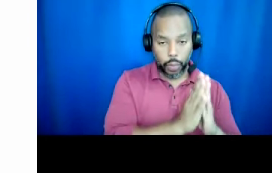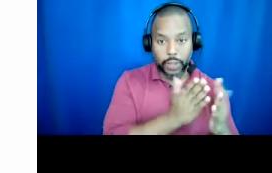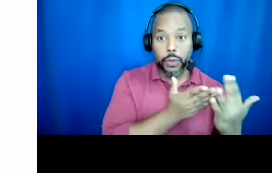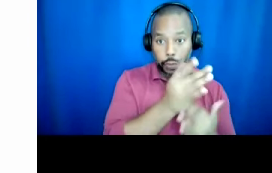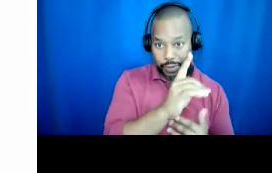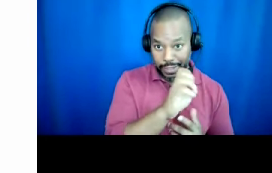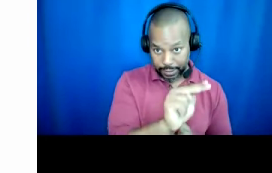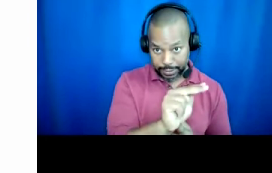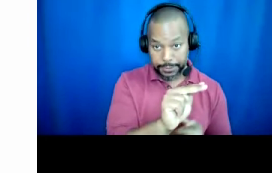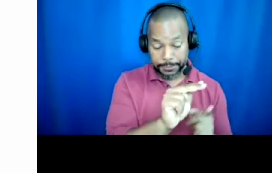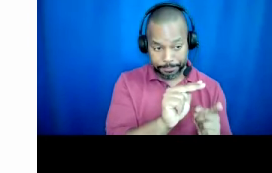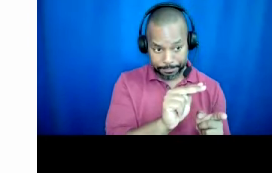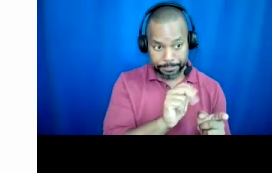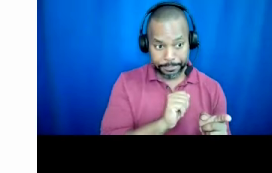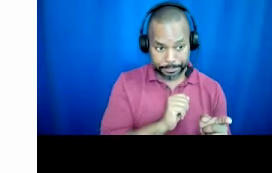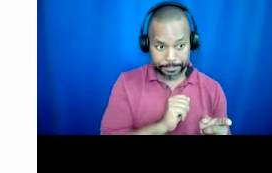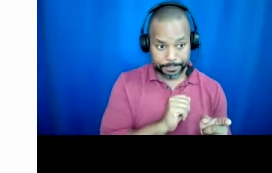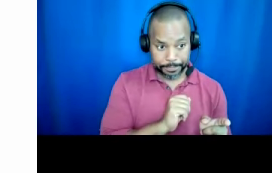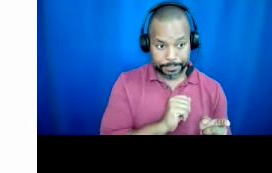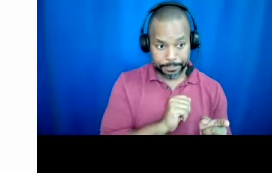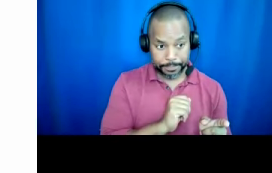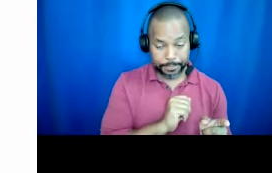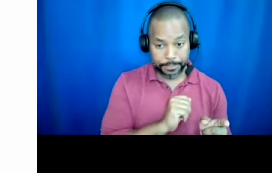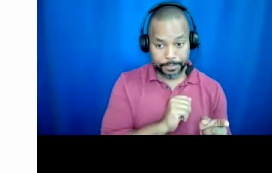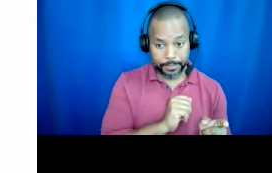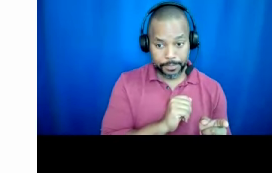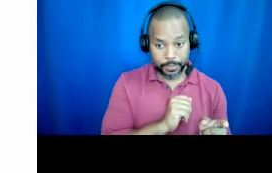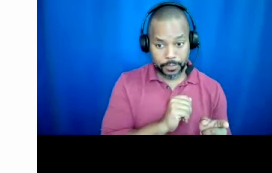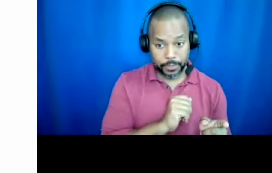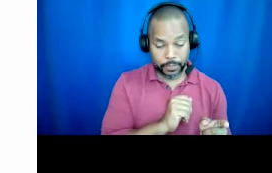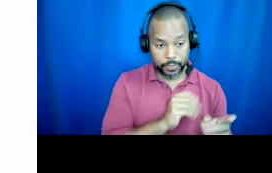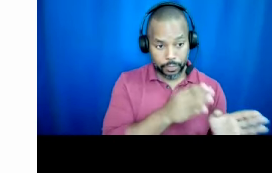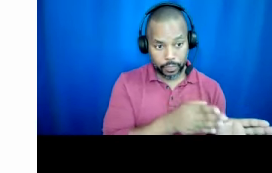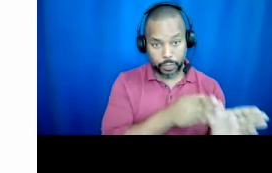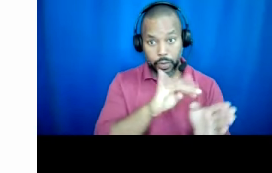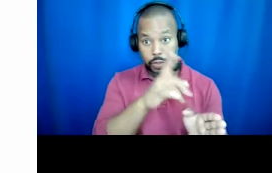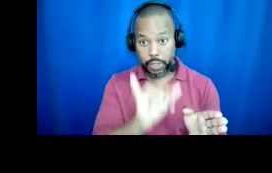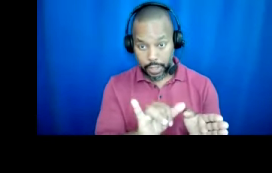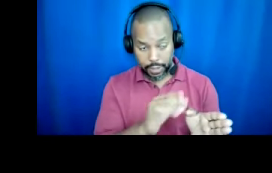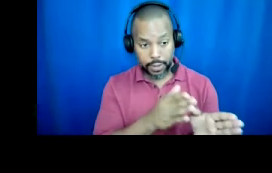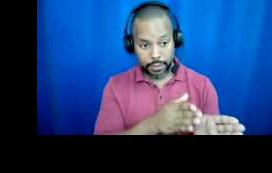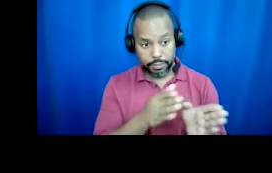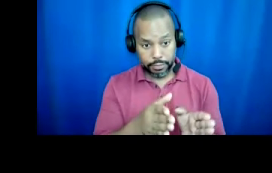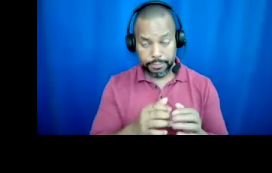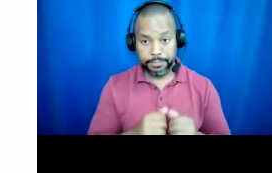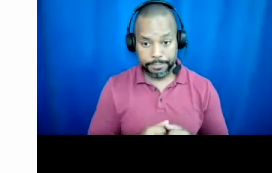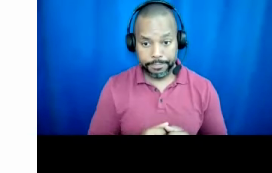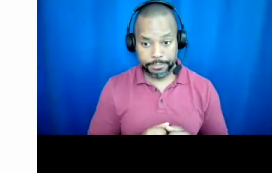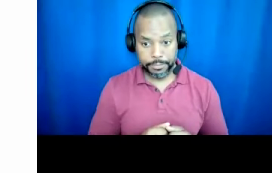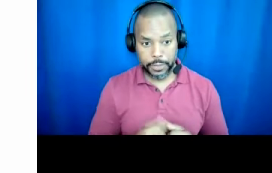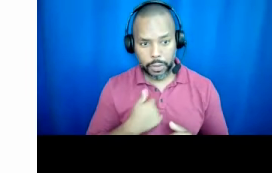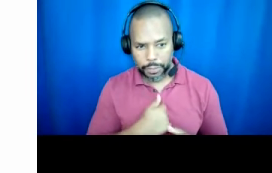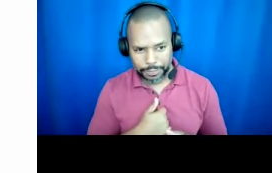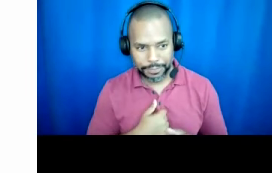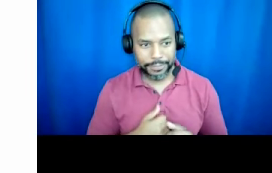And moving it along through July. Dean, if you look forward, oop it went away.